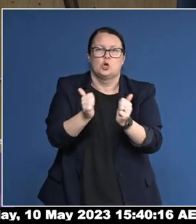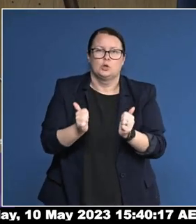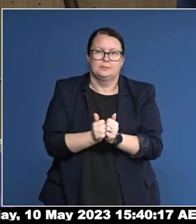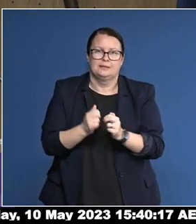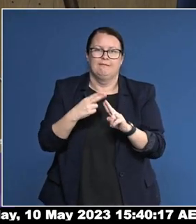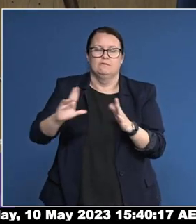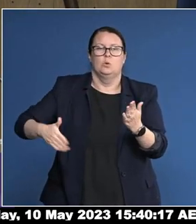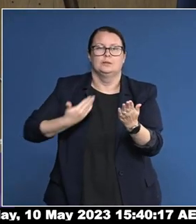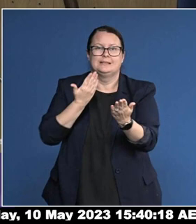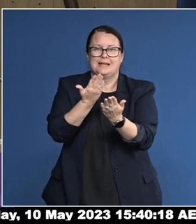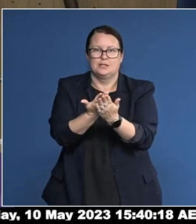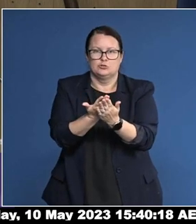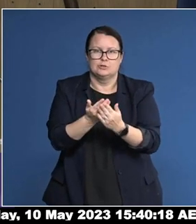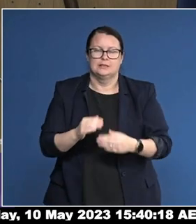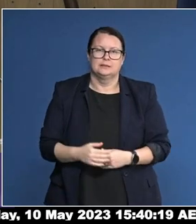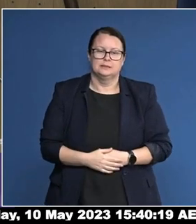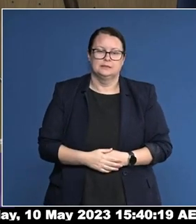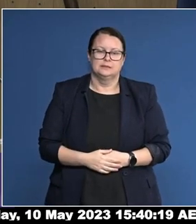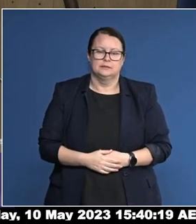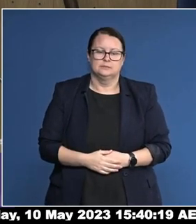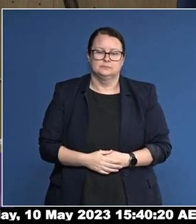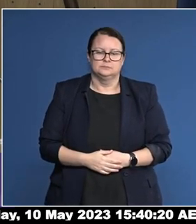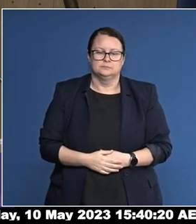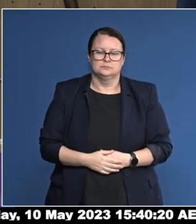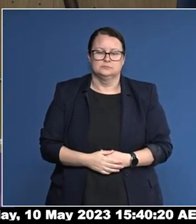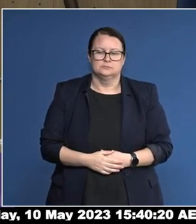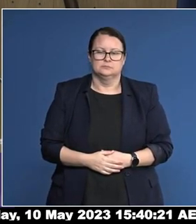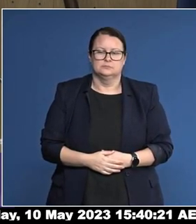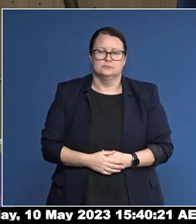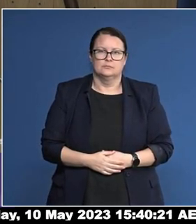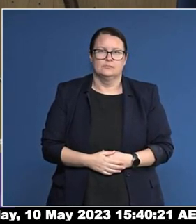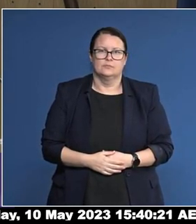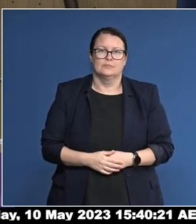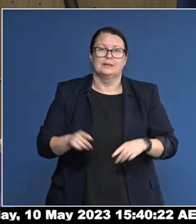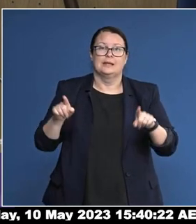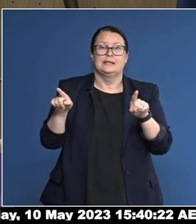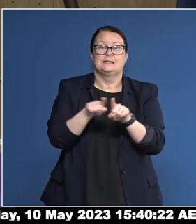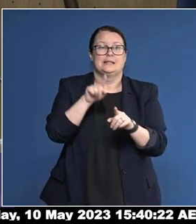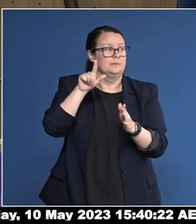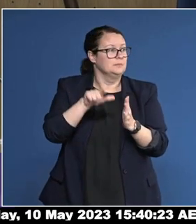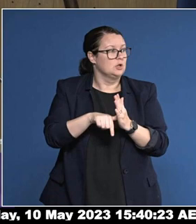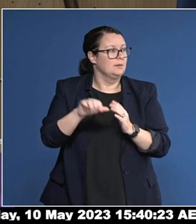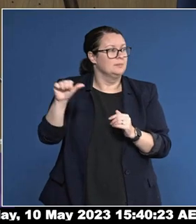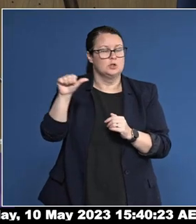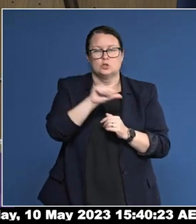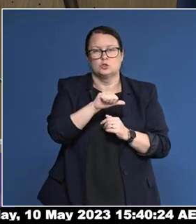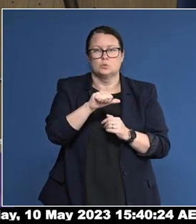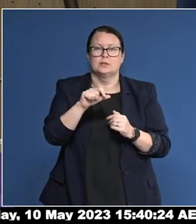Counsel Assisting. At the same time, they should identify any parts of those documents that they consider